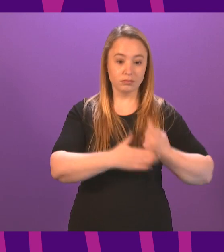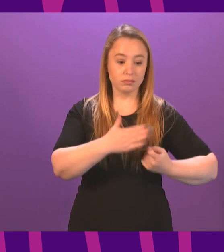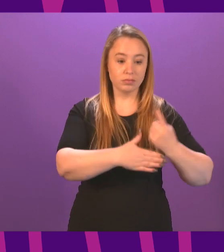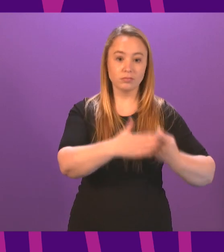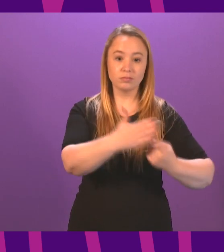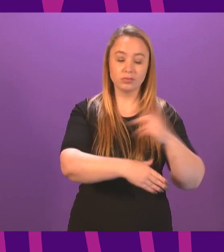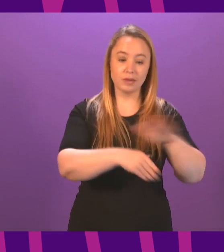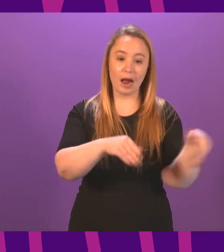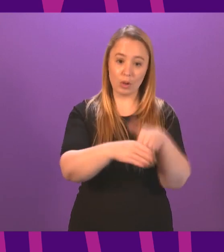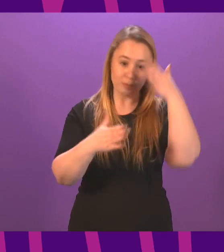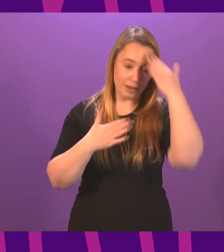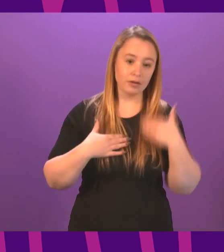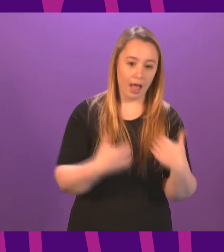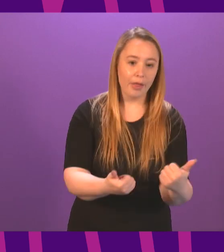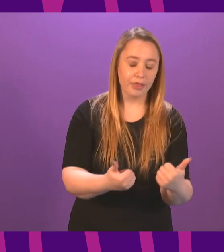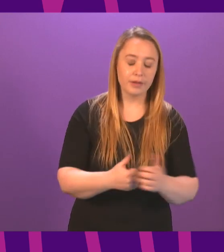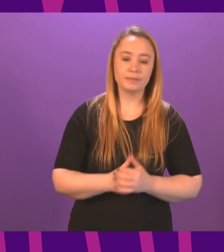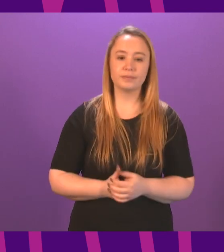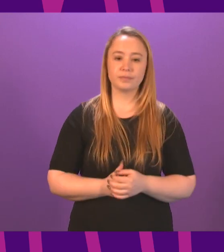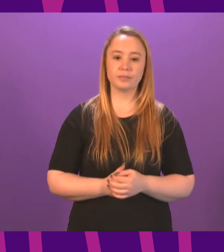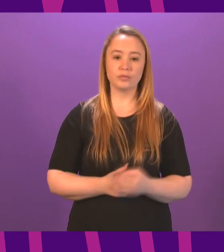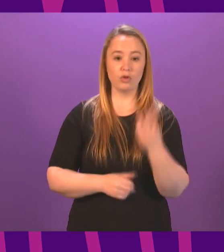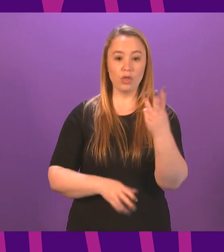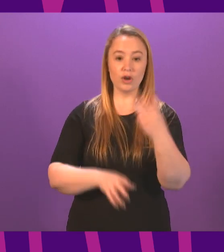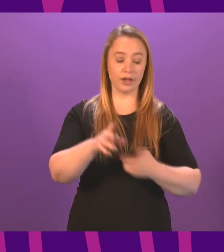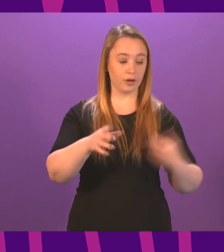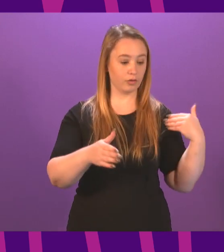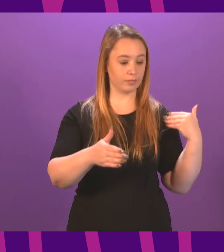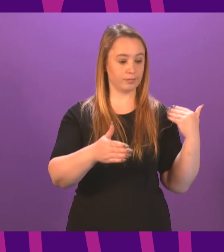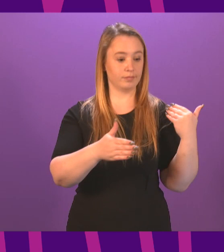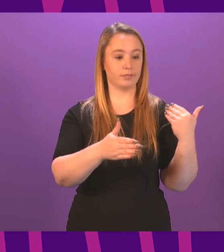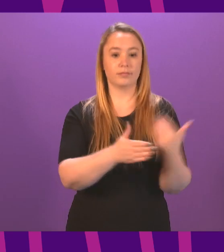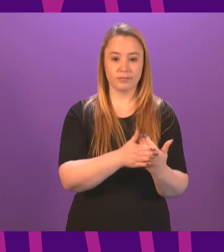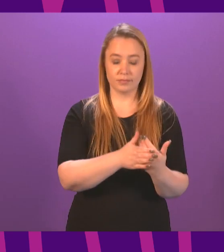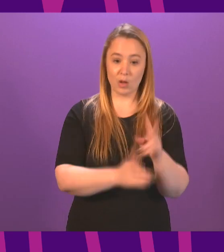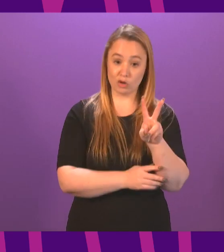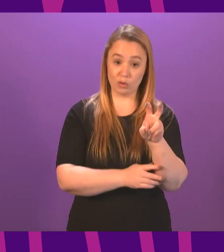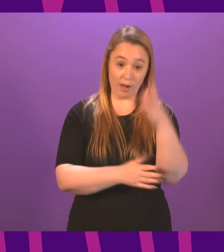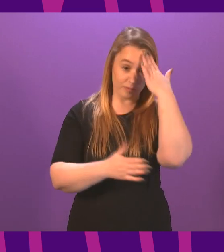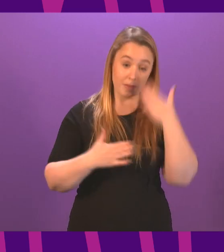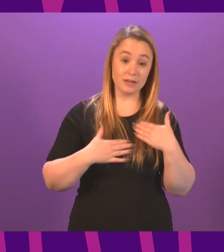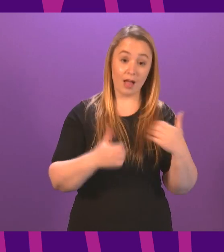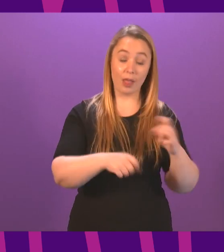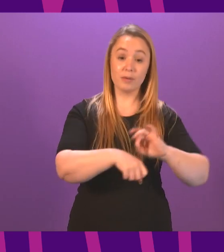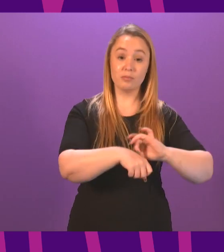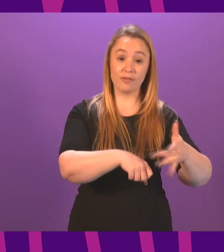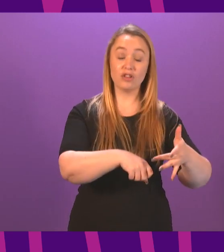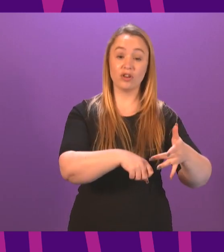Three years on, only 12 of those mental health professionals have been allocated to the police.